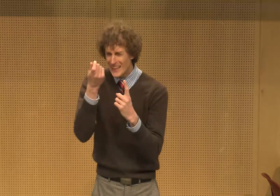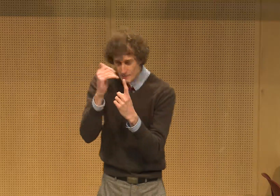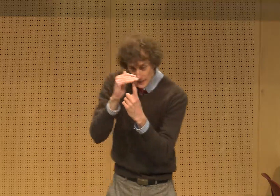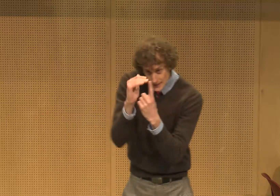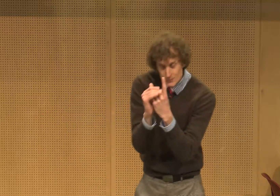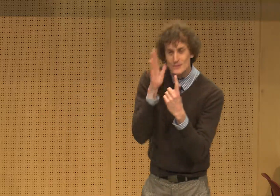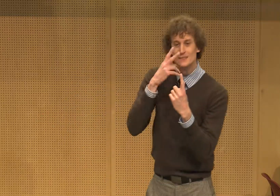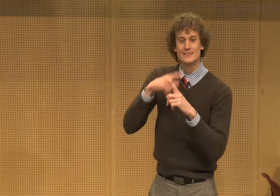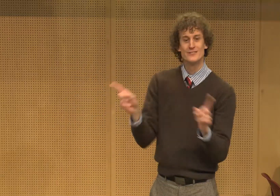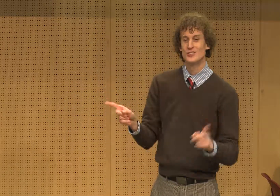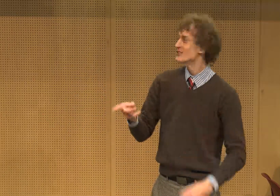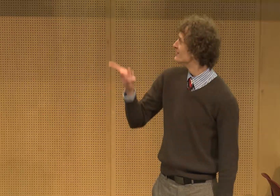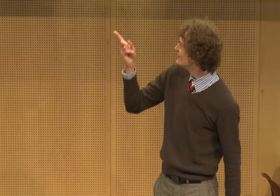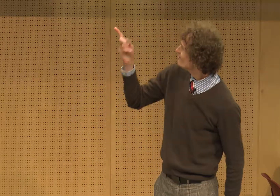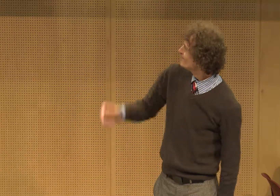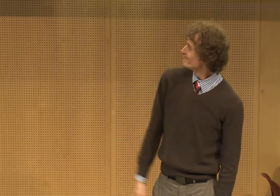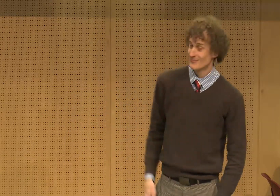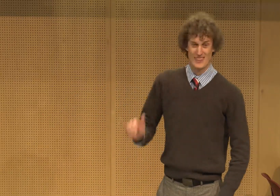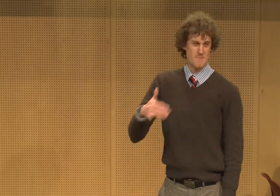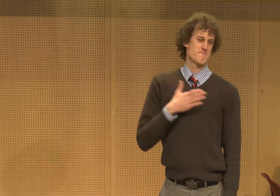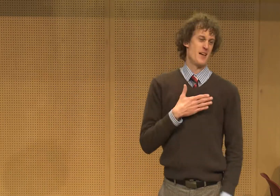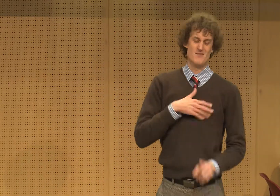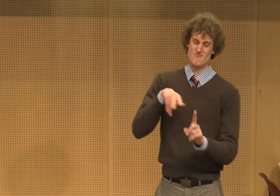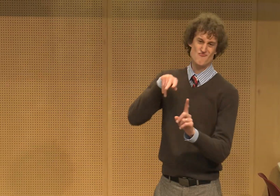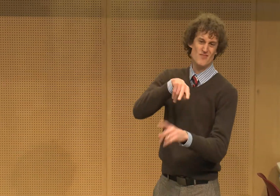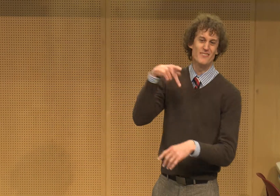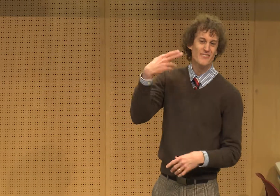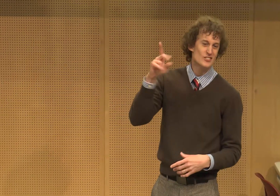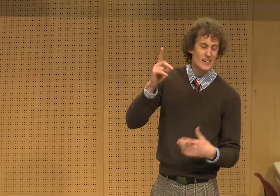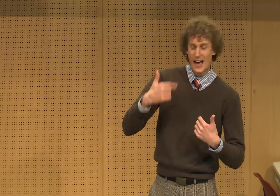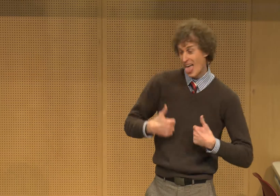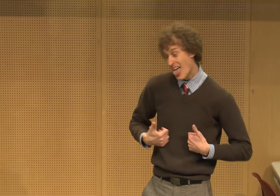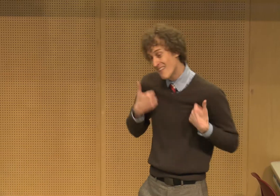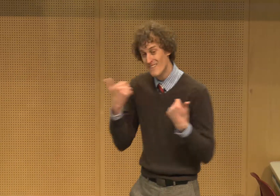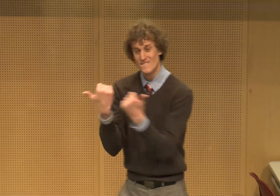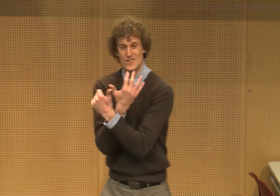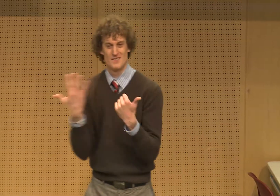If you do a little bit more, you'll see a difference. If you do a little bit less, you'll also see a difference,